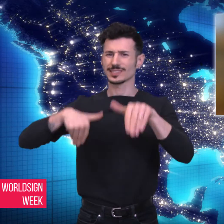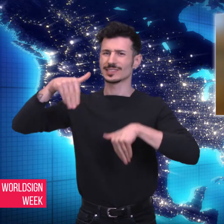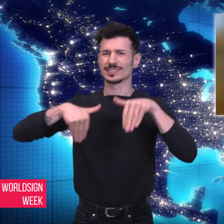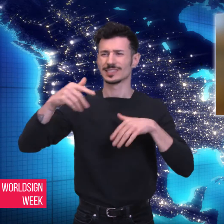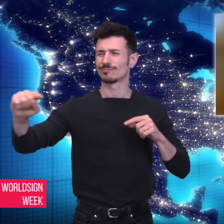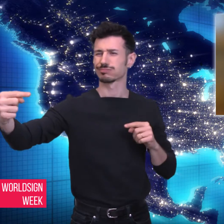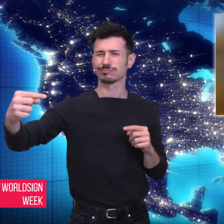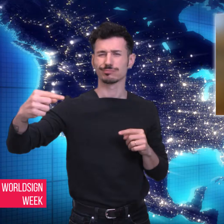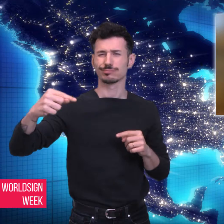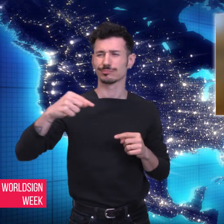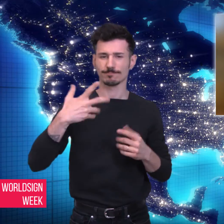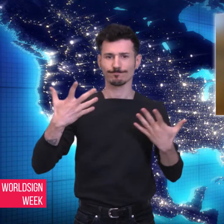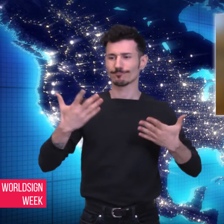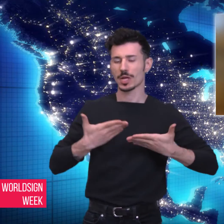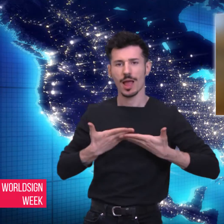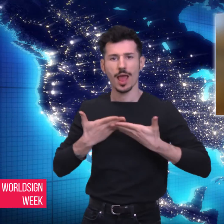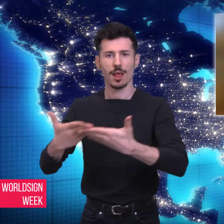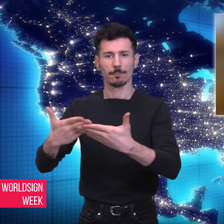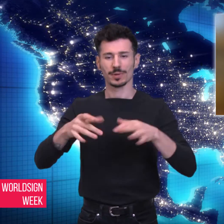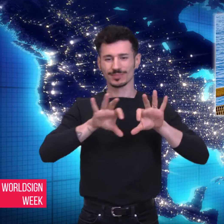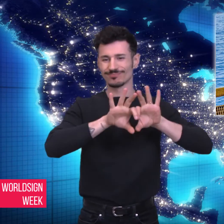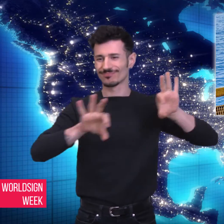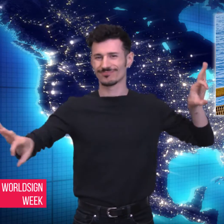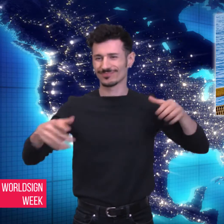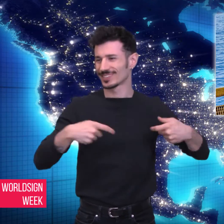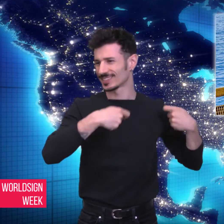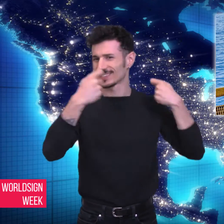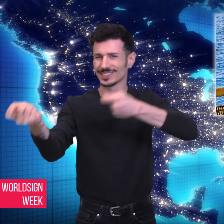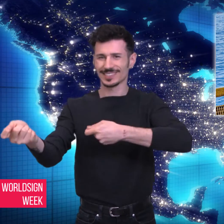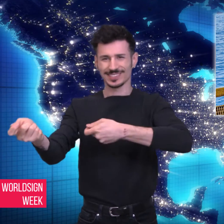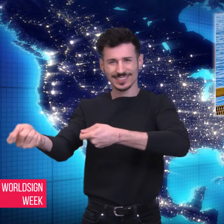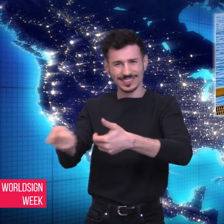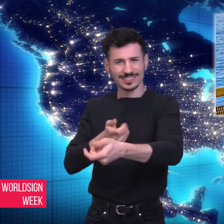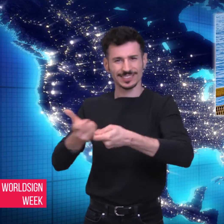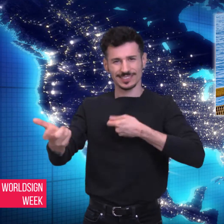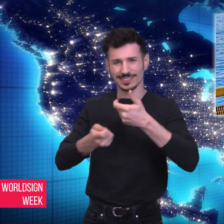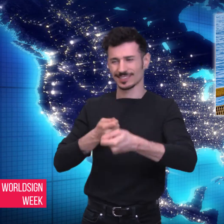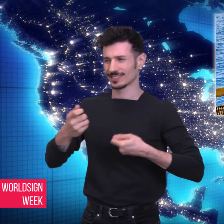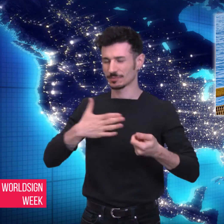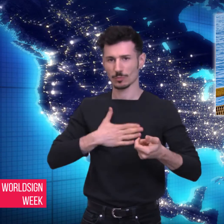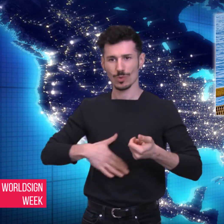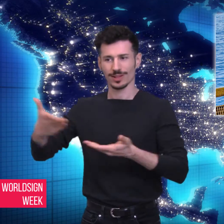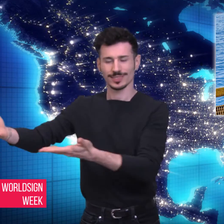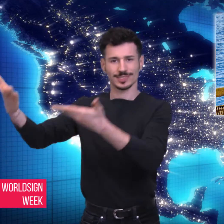It took the oil rig workers about fifteen minutes to pull the dog out of the water. The workers had to use a rope to